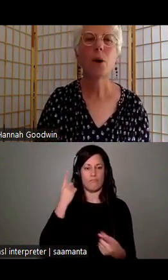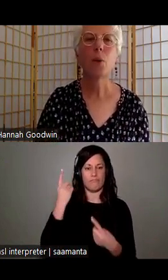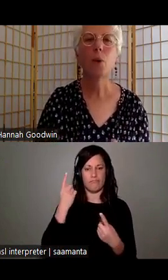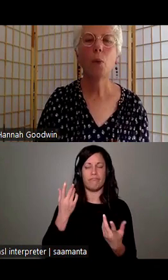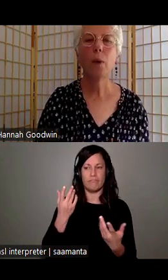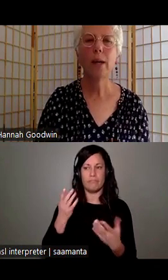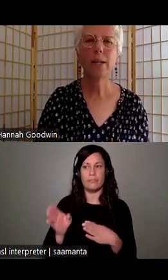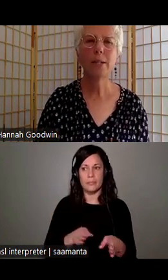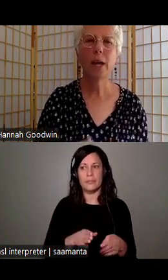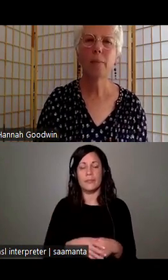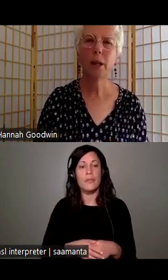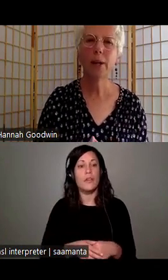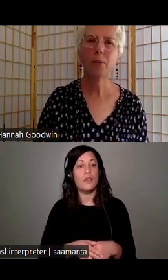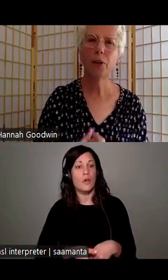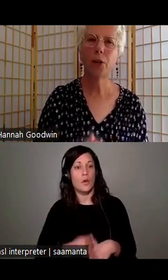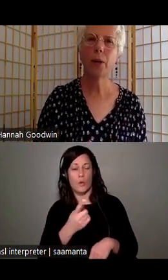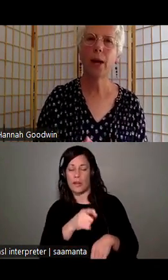So one is time allotted for Q&A,